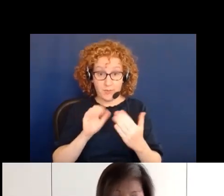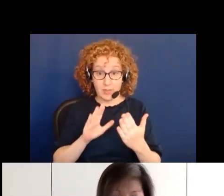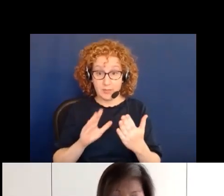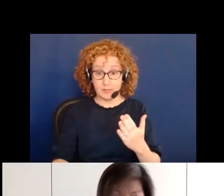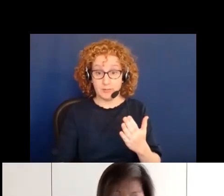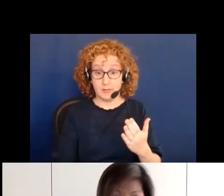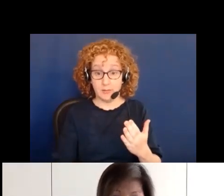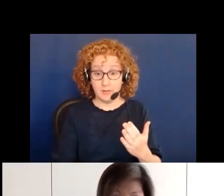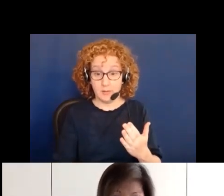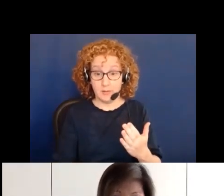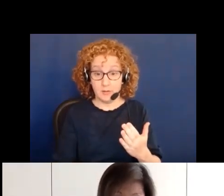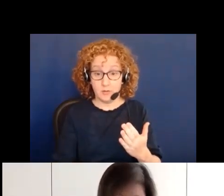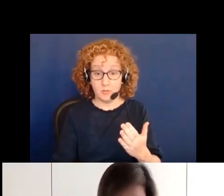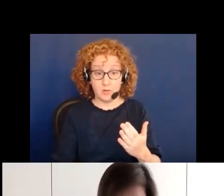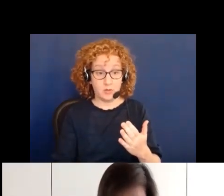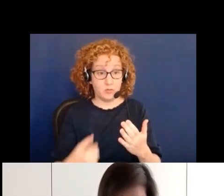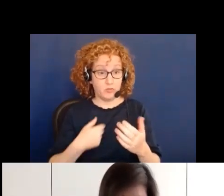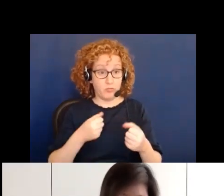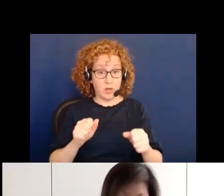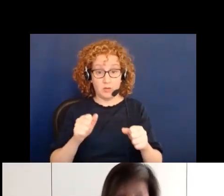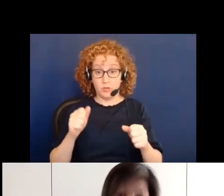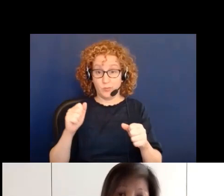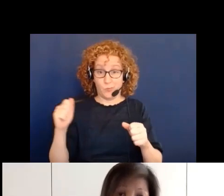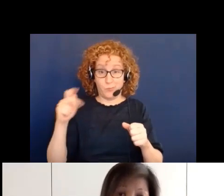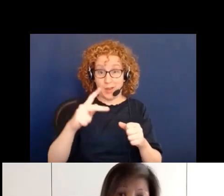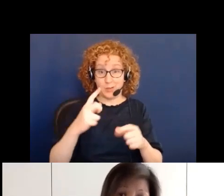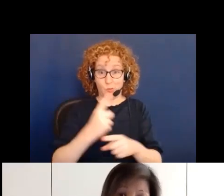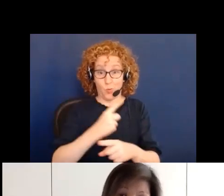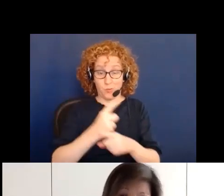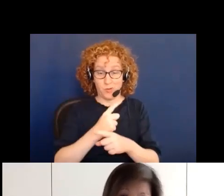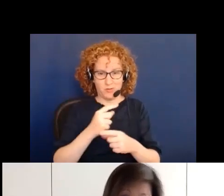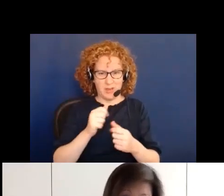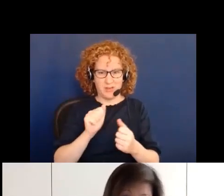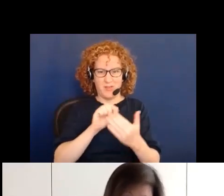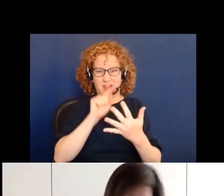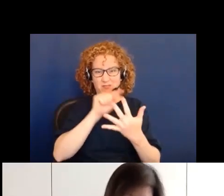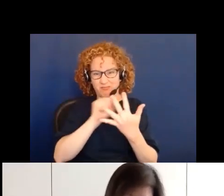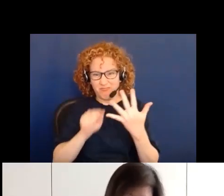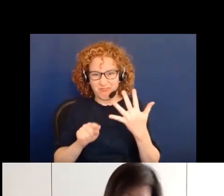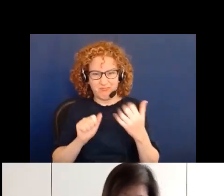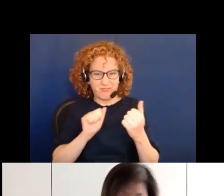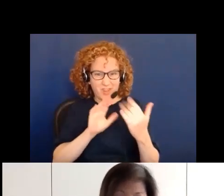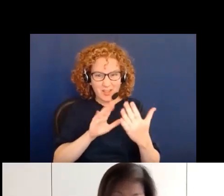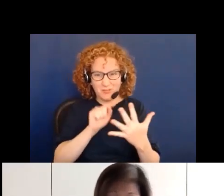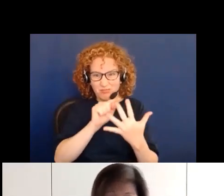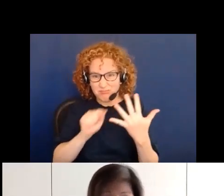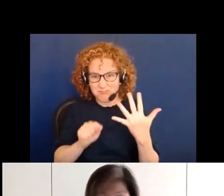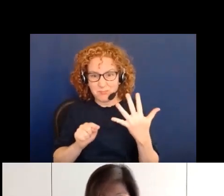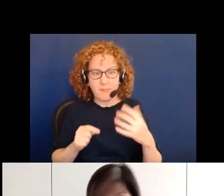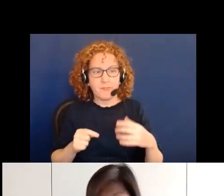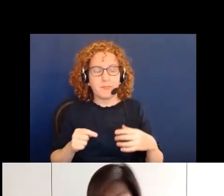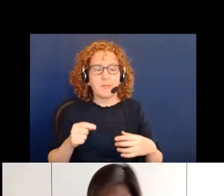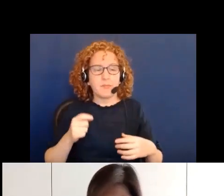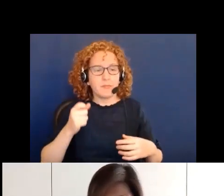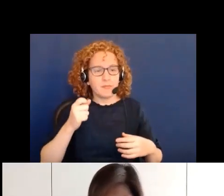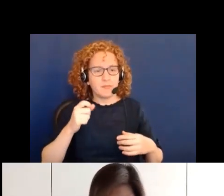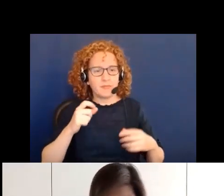with a return to normalcy planning for in-person return knowing that you have faculty who enjoy